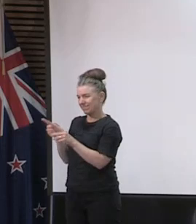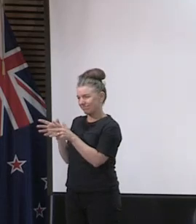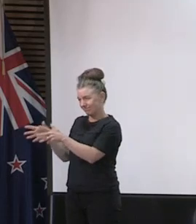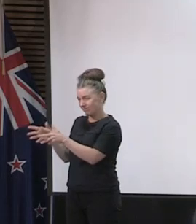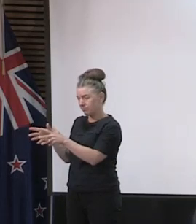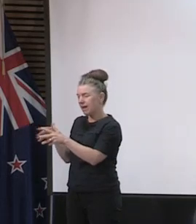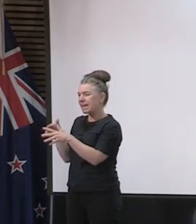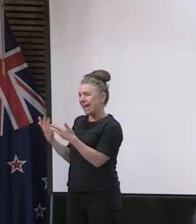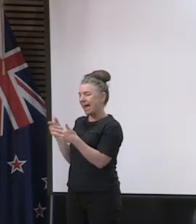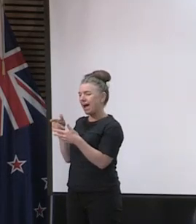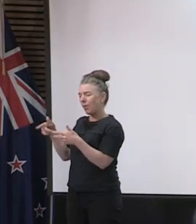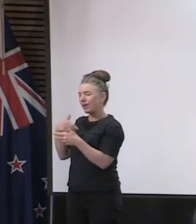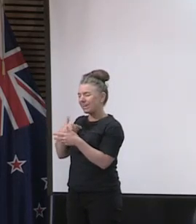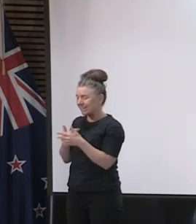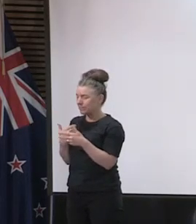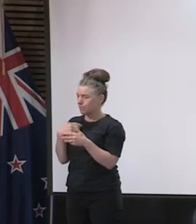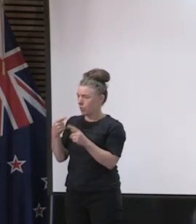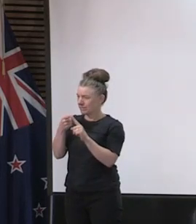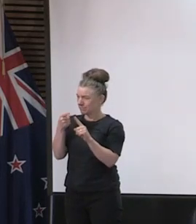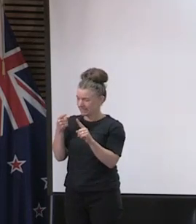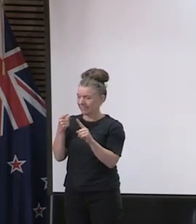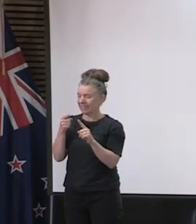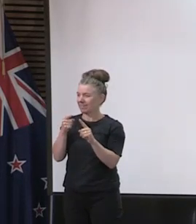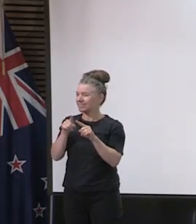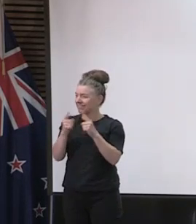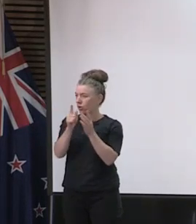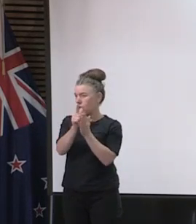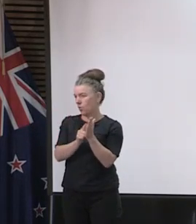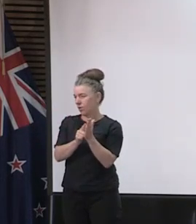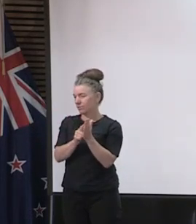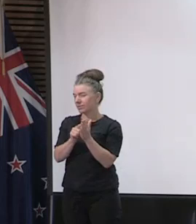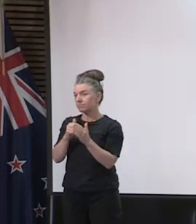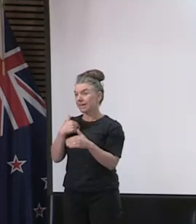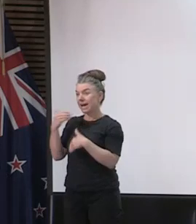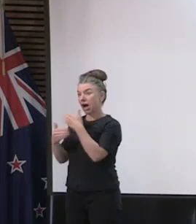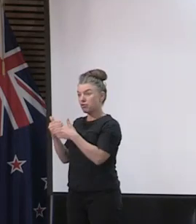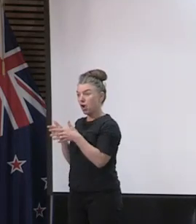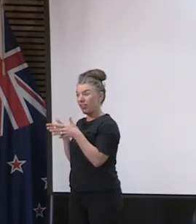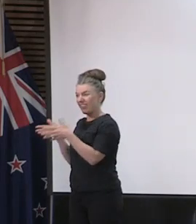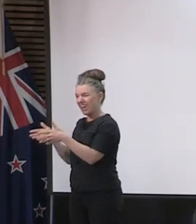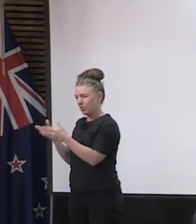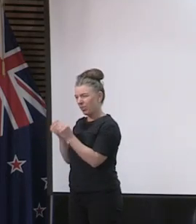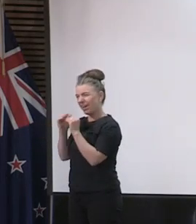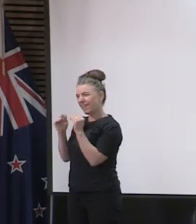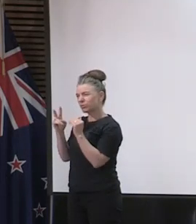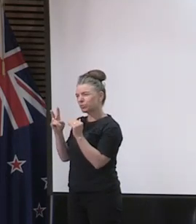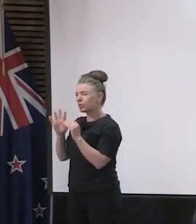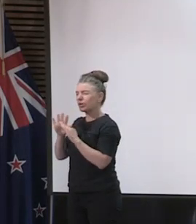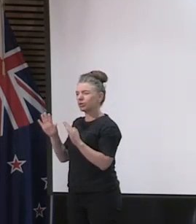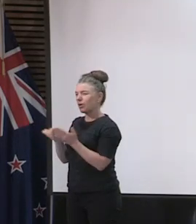emergency powers. But now is the time to step away from those and narrow those provisions. It is simply not